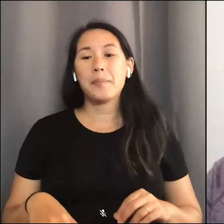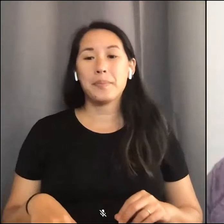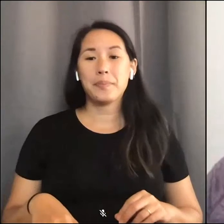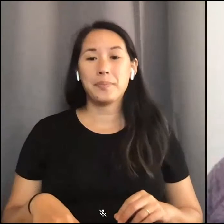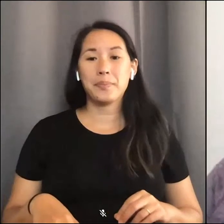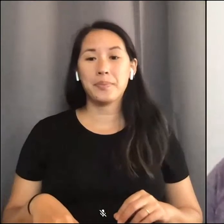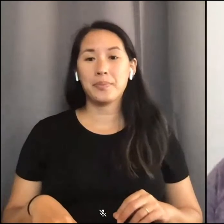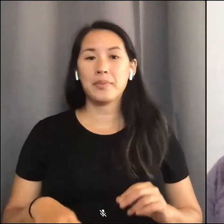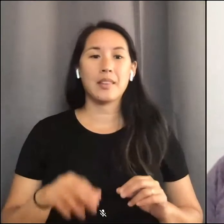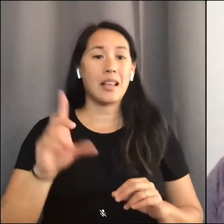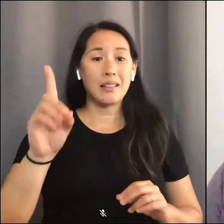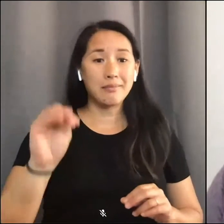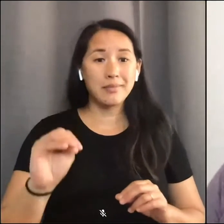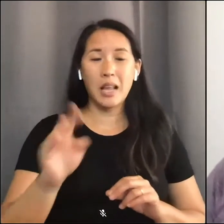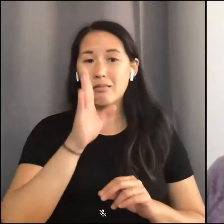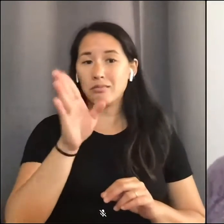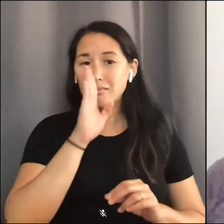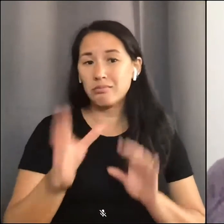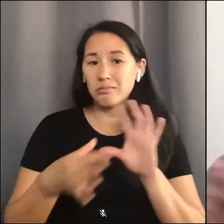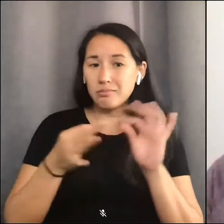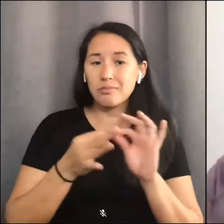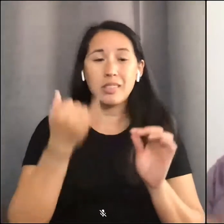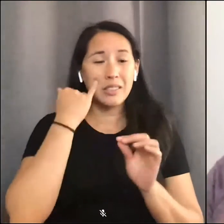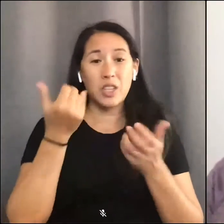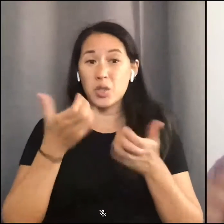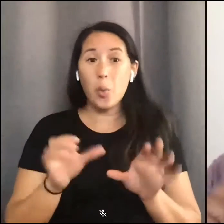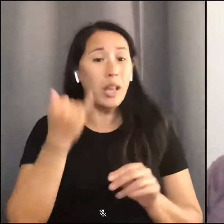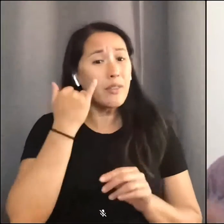dm me if you don't want to ask a question or actually if you want to ask a question make sure